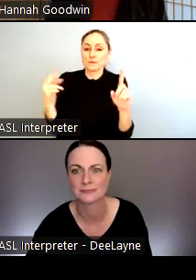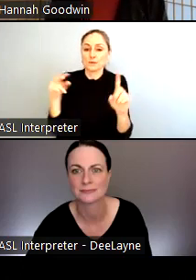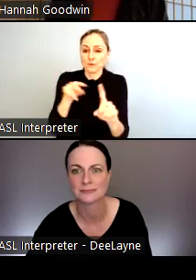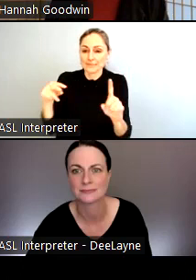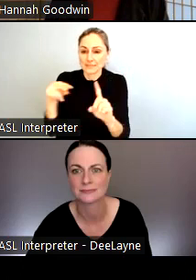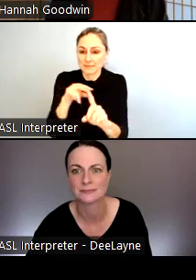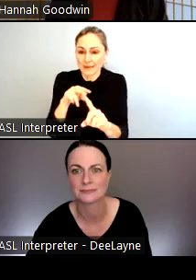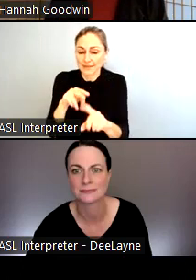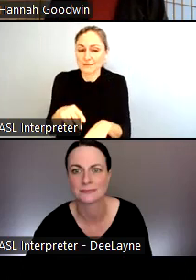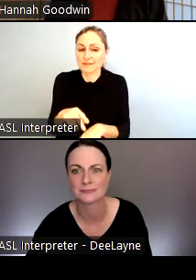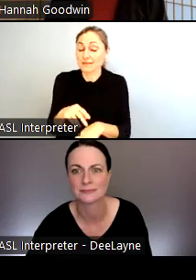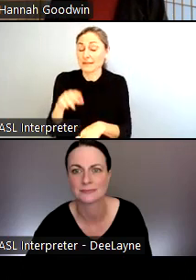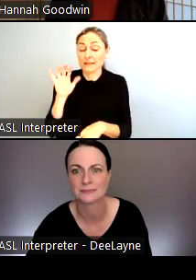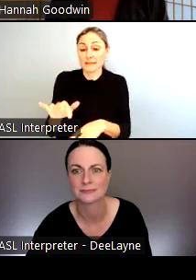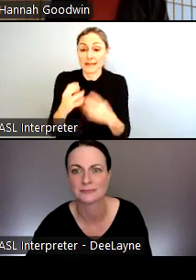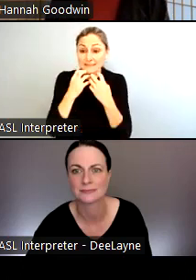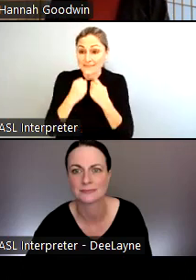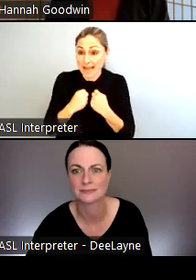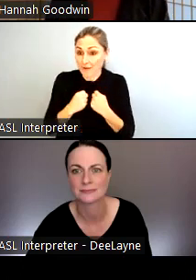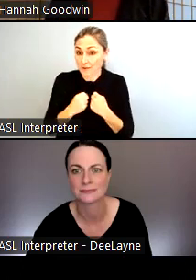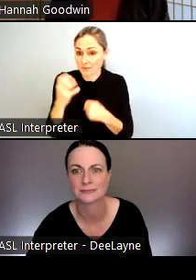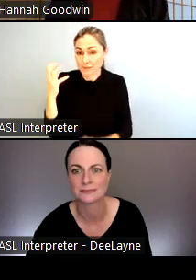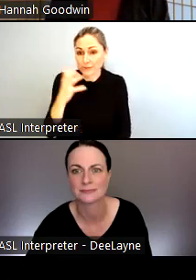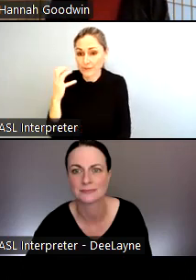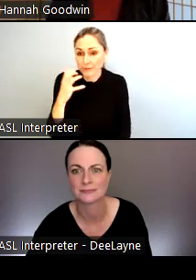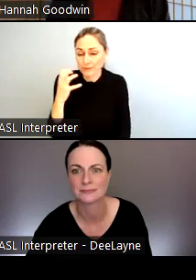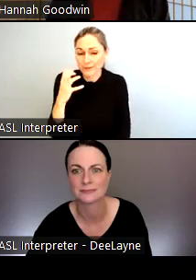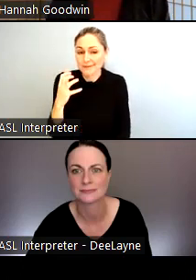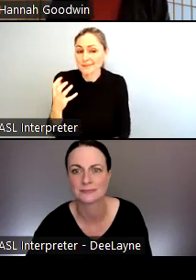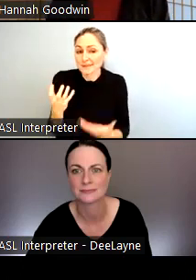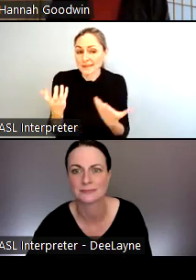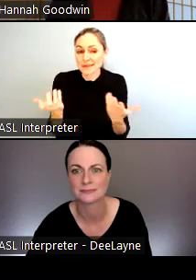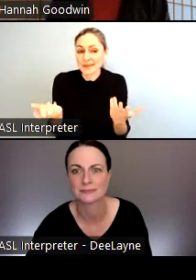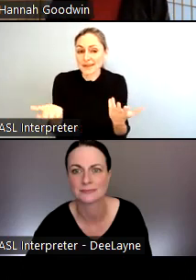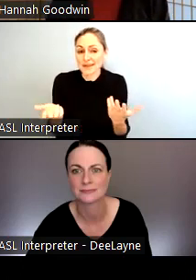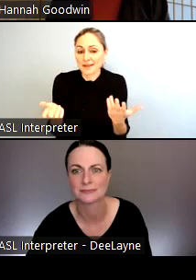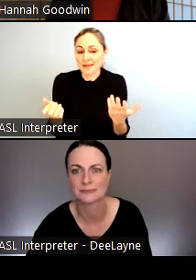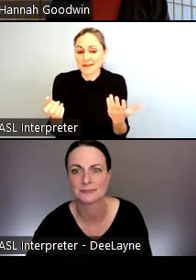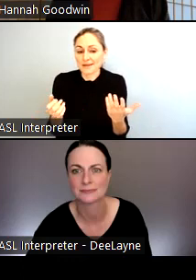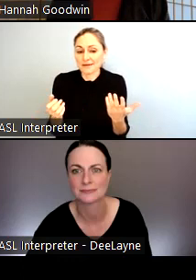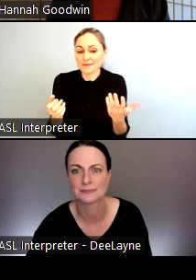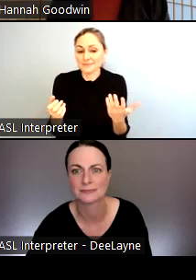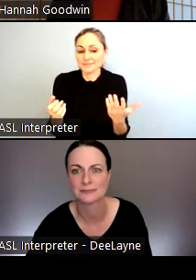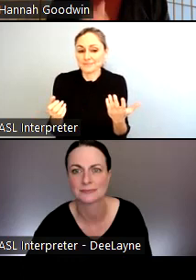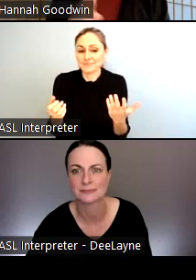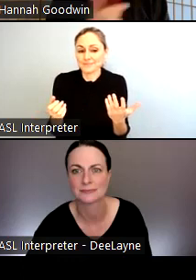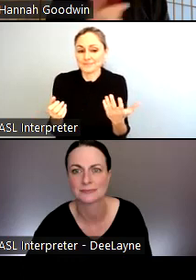That is incredibly valuable. And it could be, as we discussed a little bit earlier,